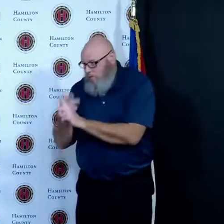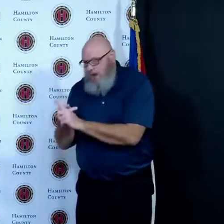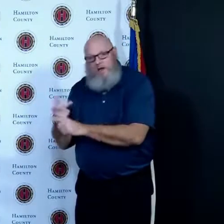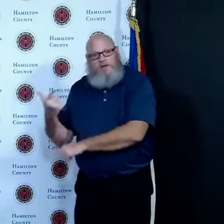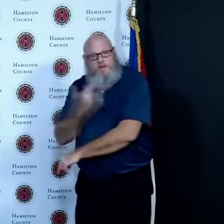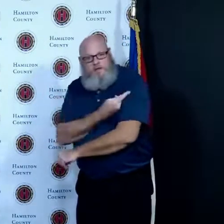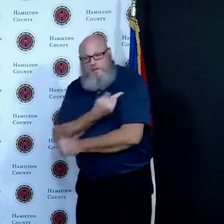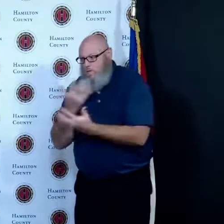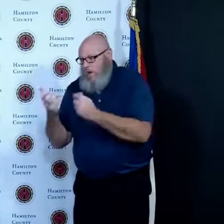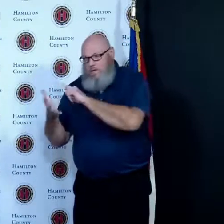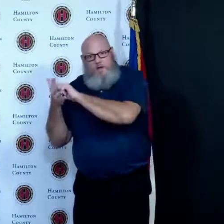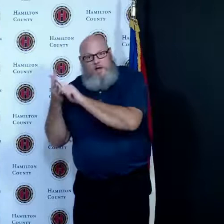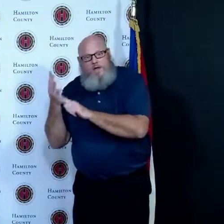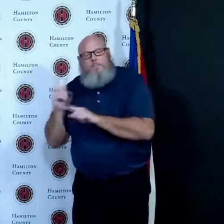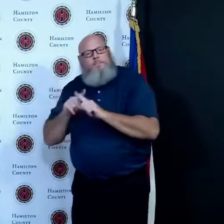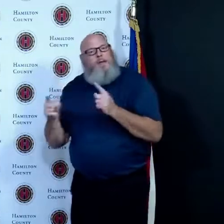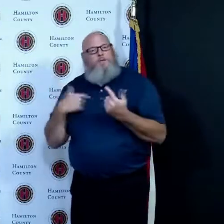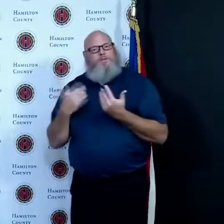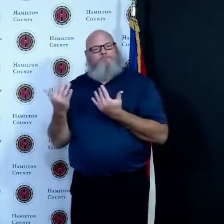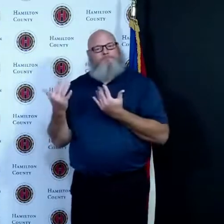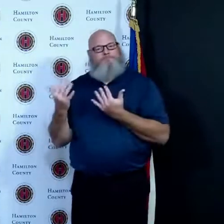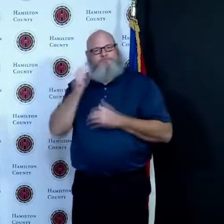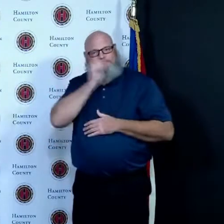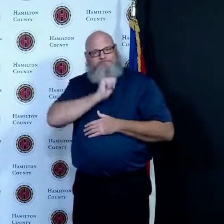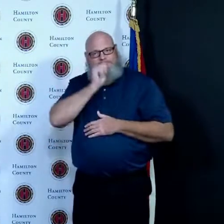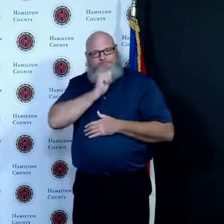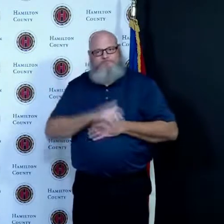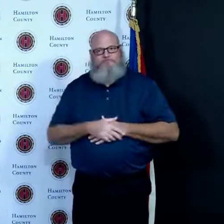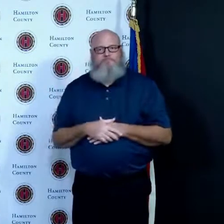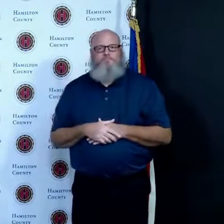making sure the expectations are reasonable so with that Greg I'm going to turn it over to you